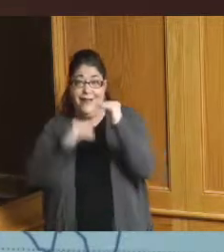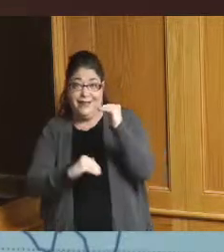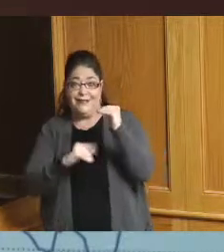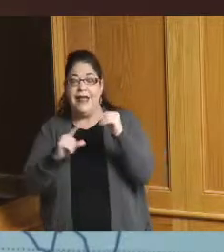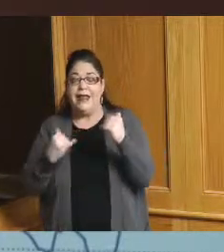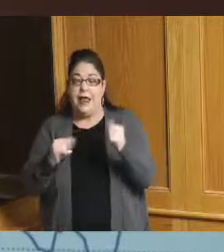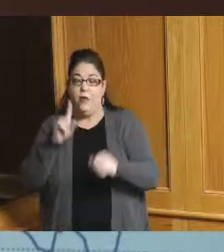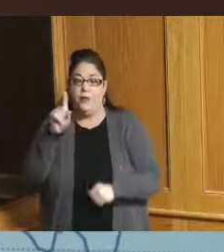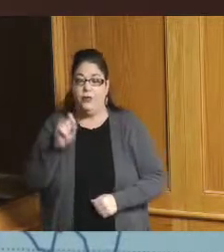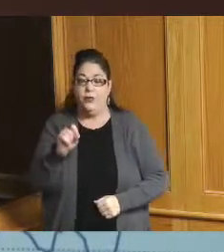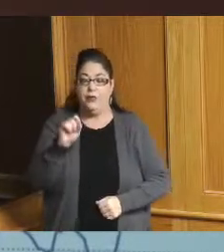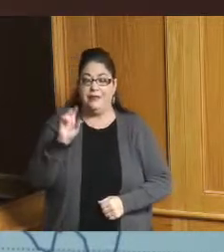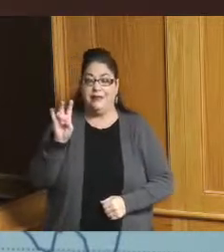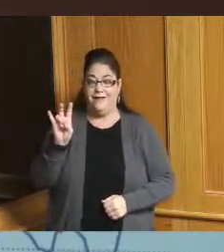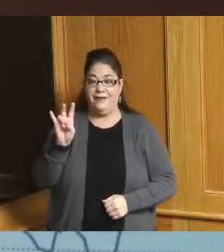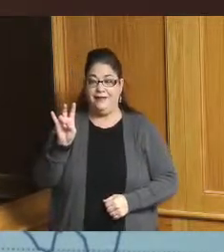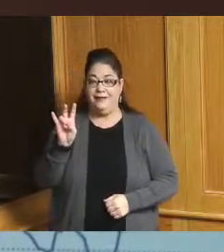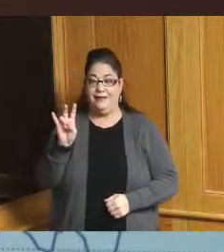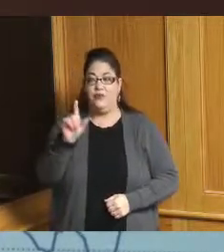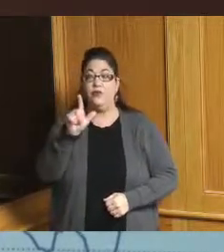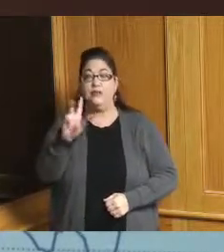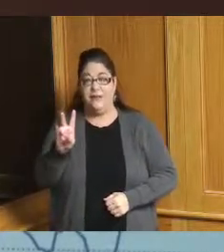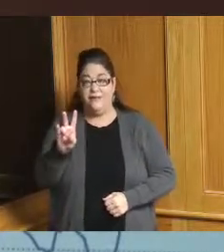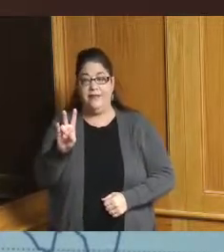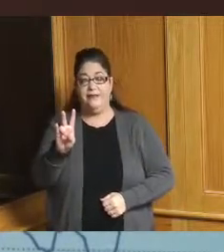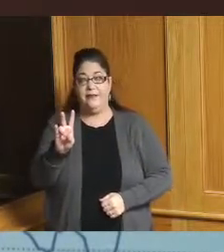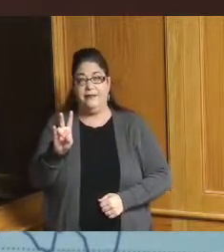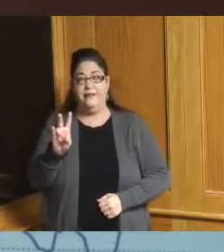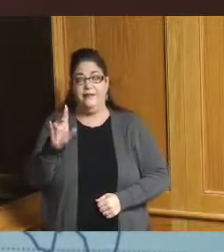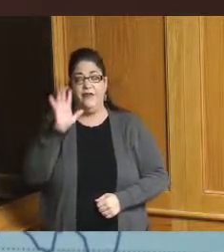the last couple days of cases have been a little bit lower so that reproductive